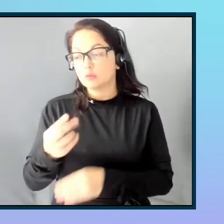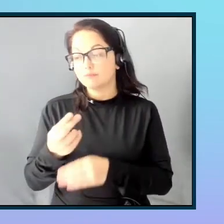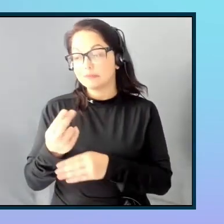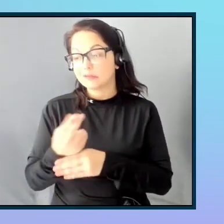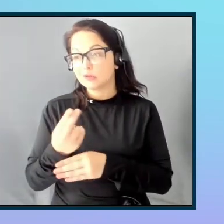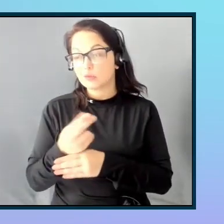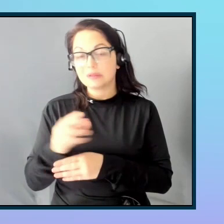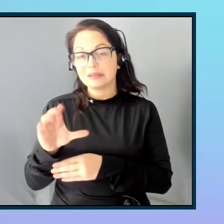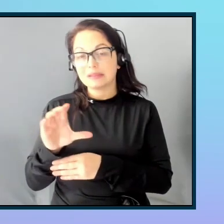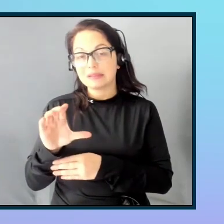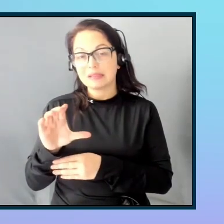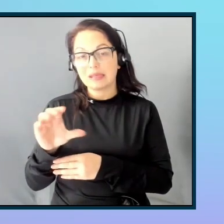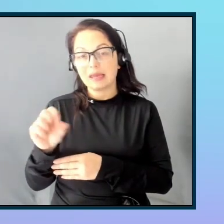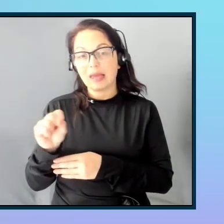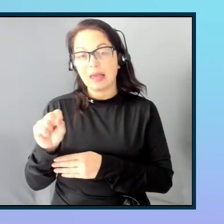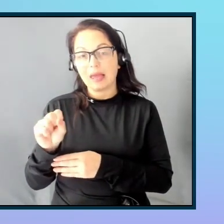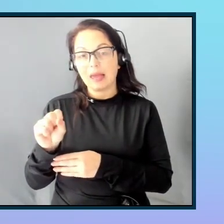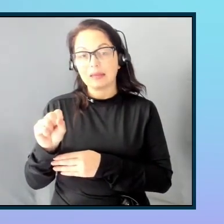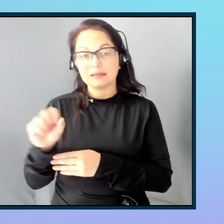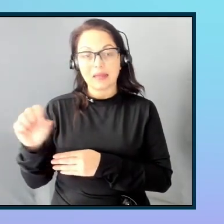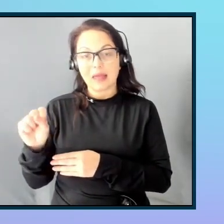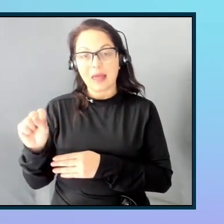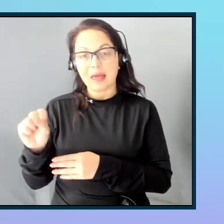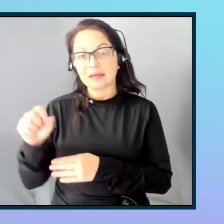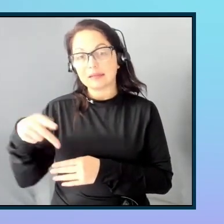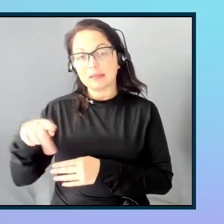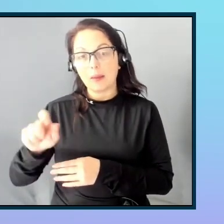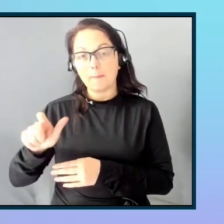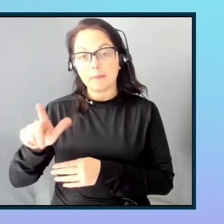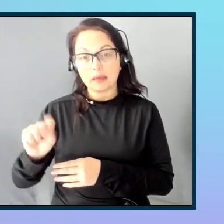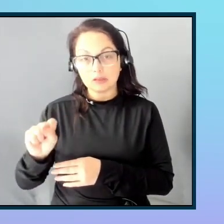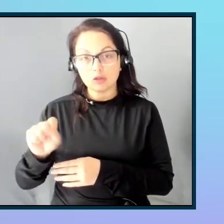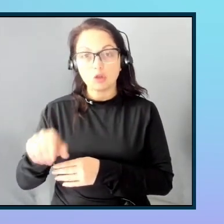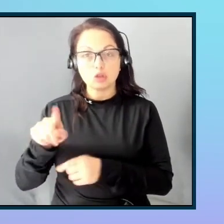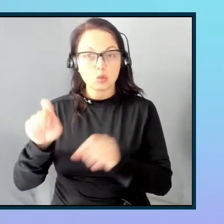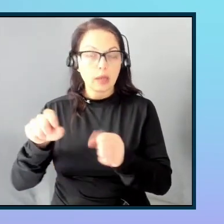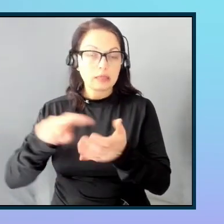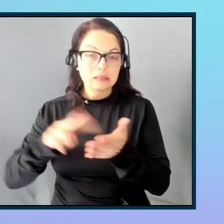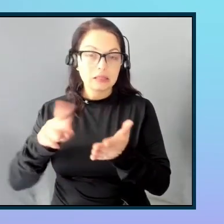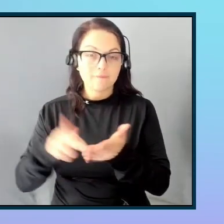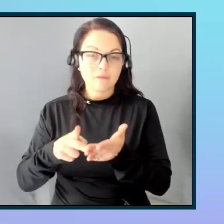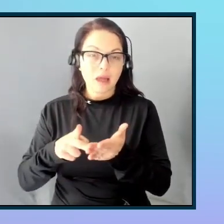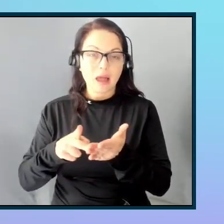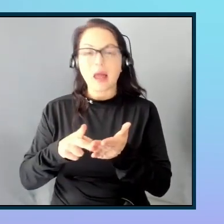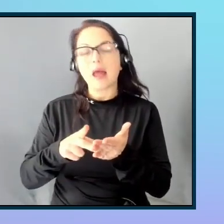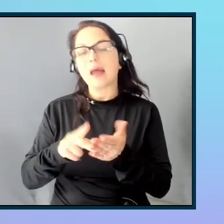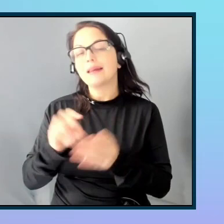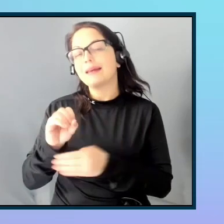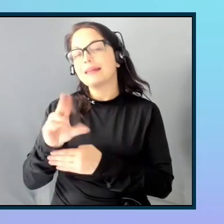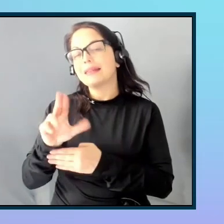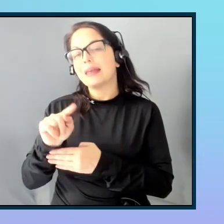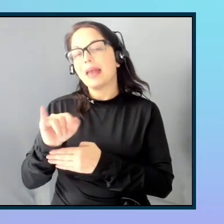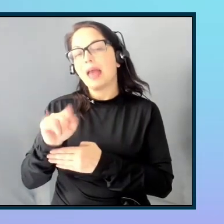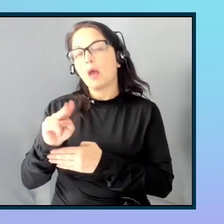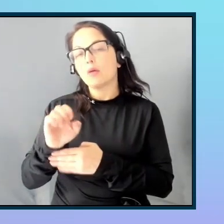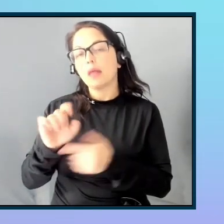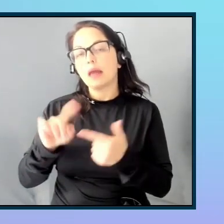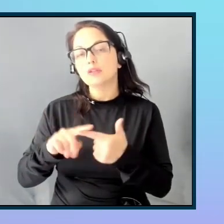You can absolutely define outlines using EM or REM or other units.